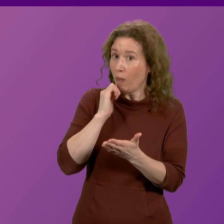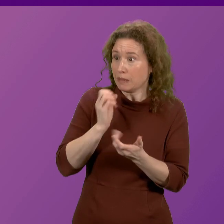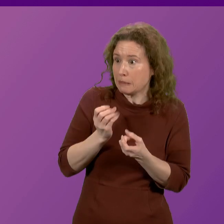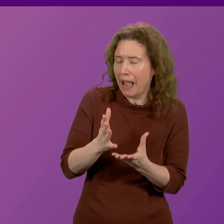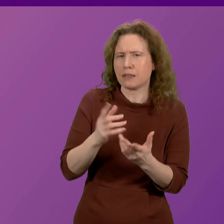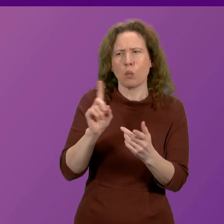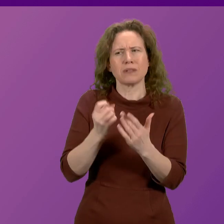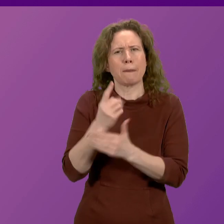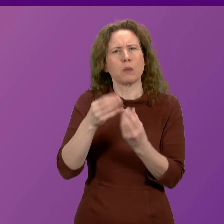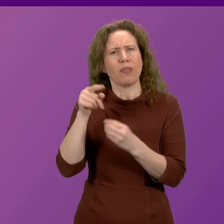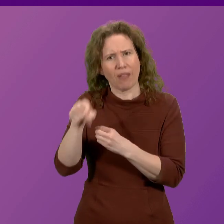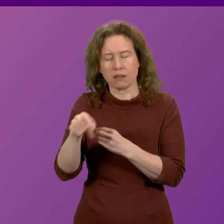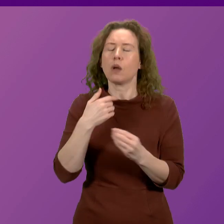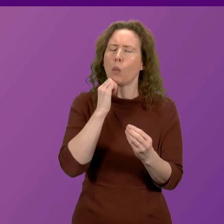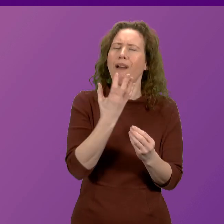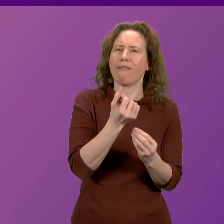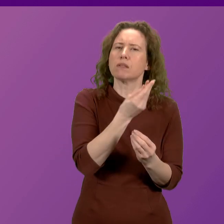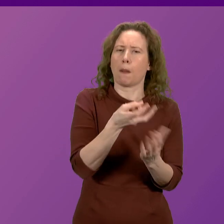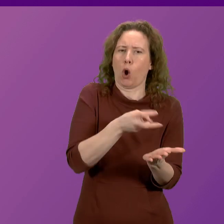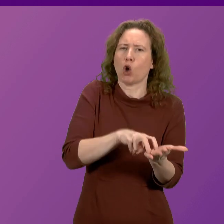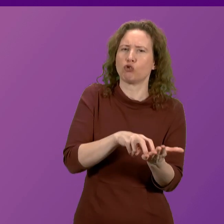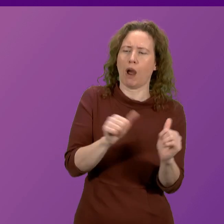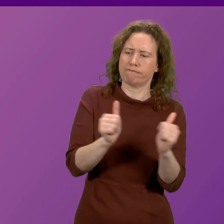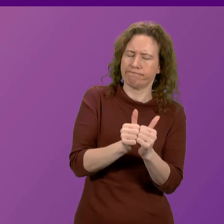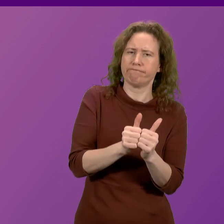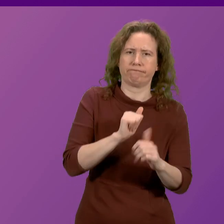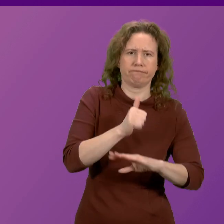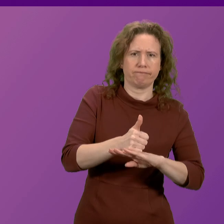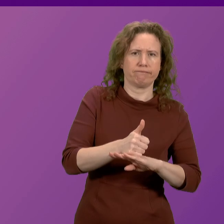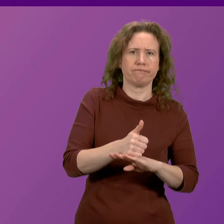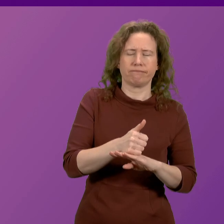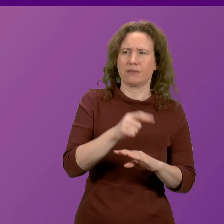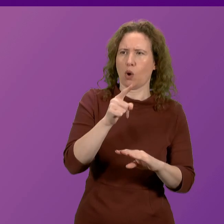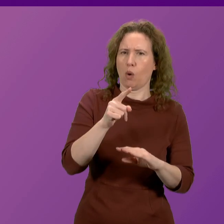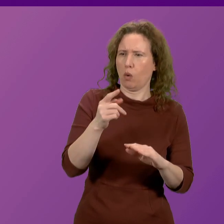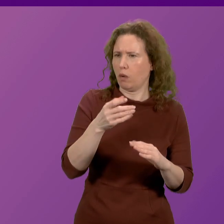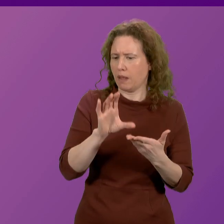stands. Contractual arrangements will have been put in place in the provision of grant funding.